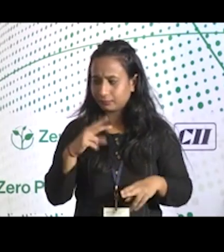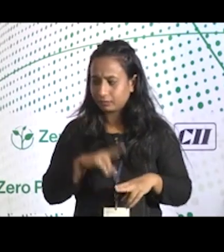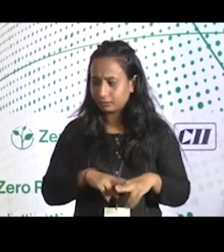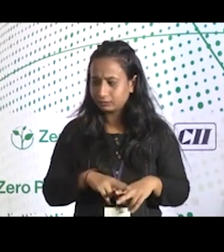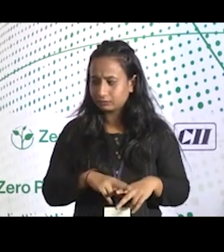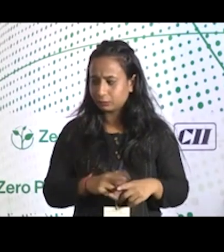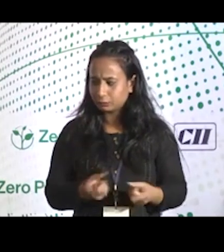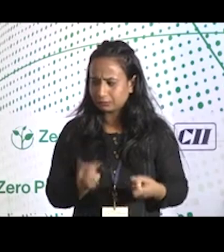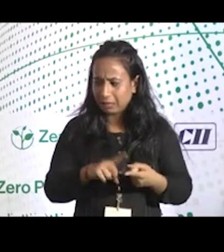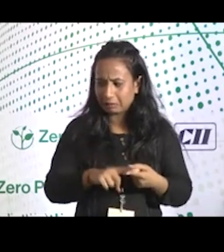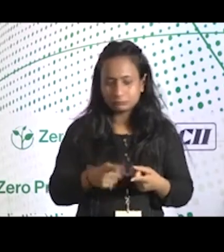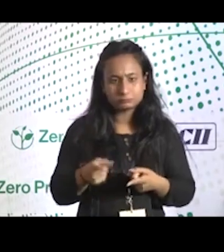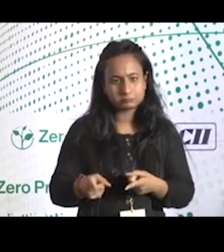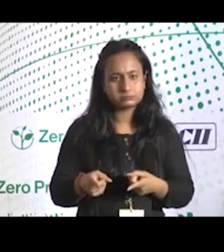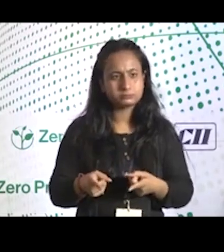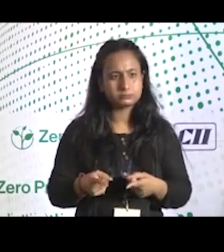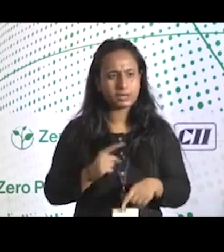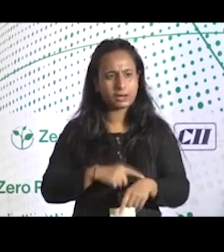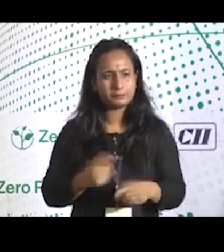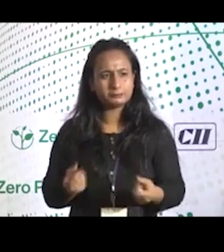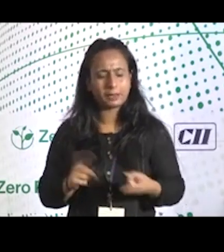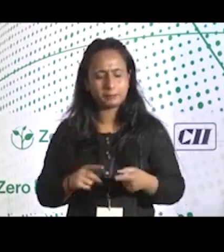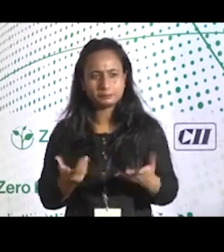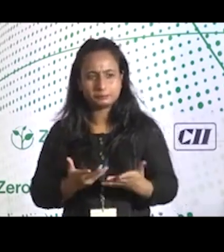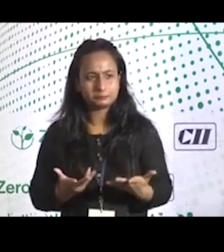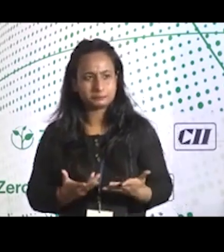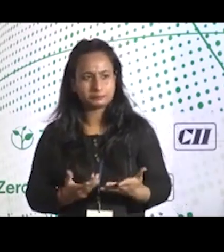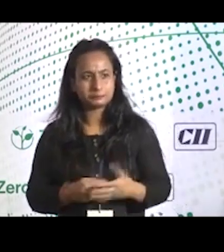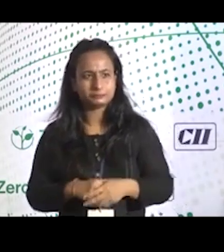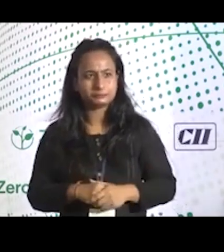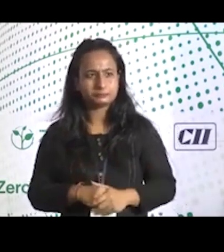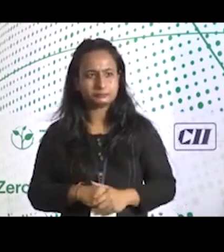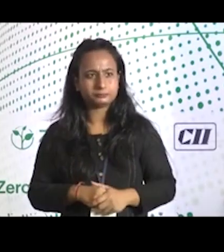And, you know, why is it worth it? So.